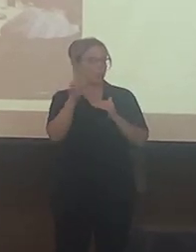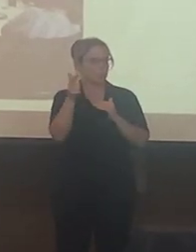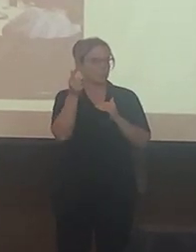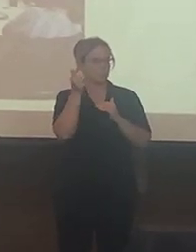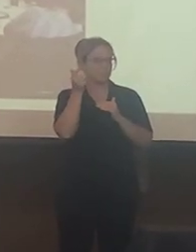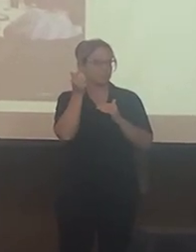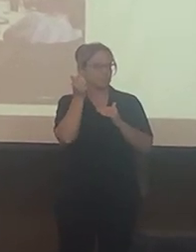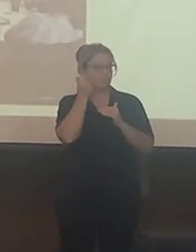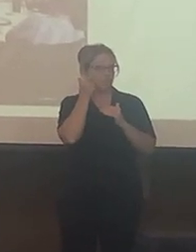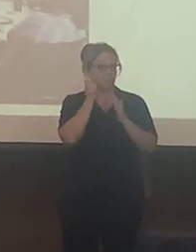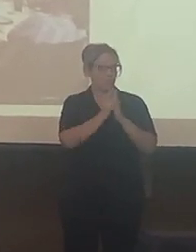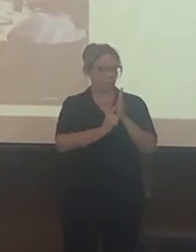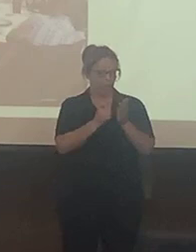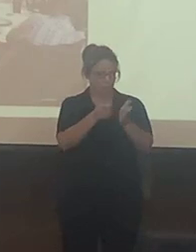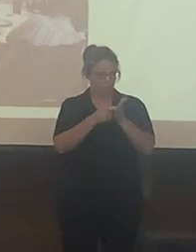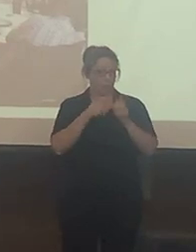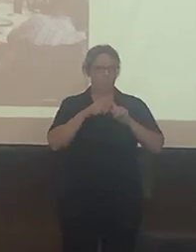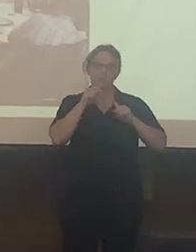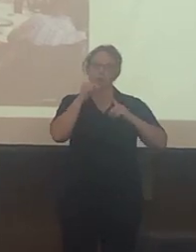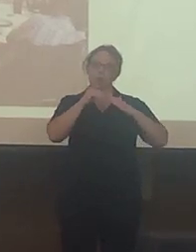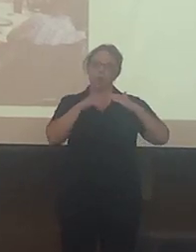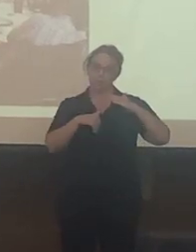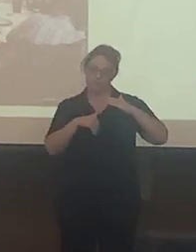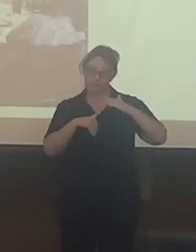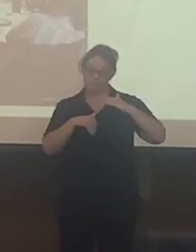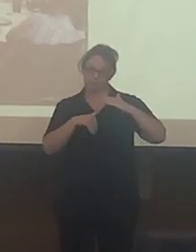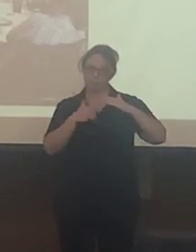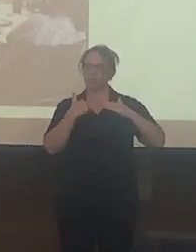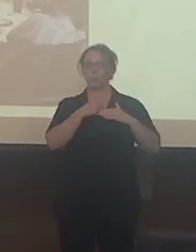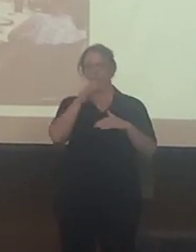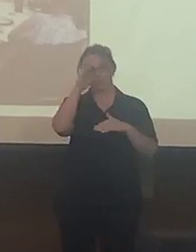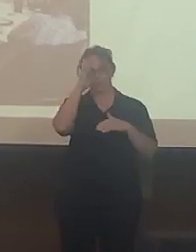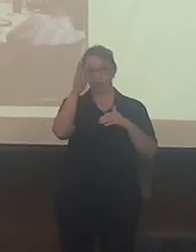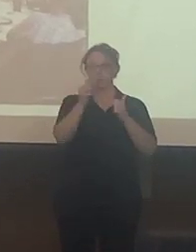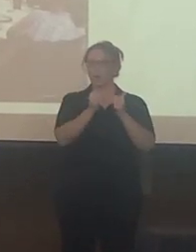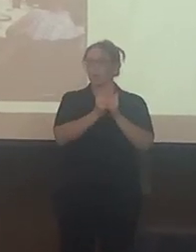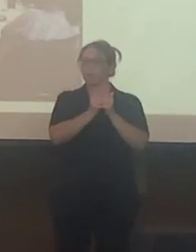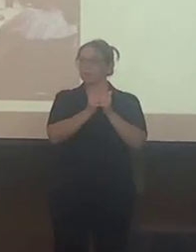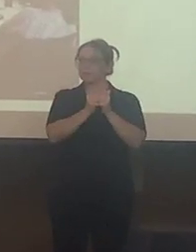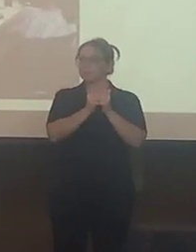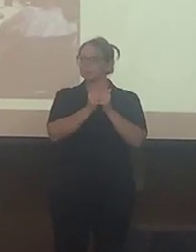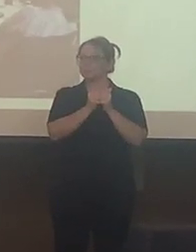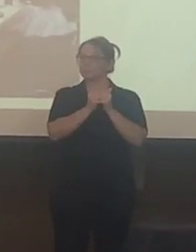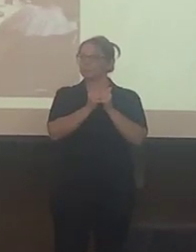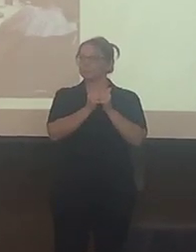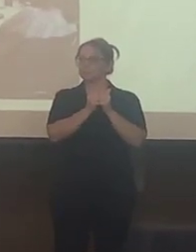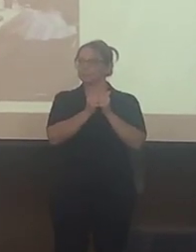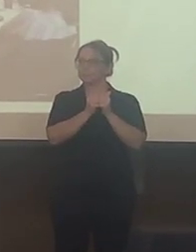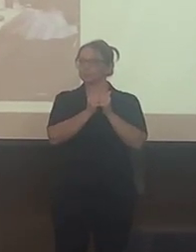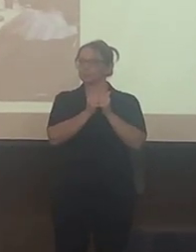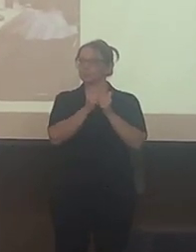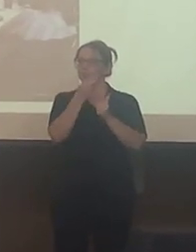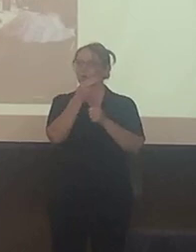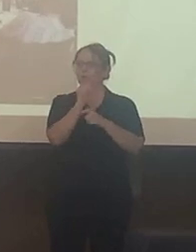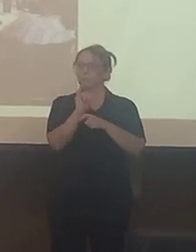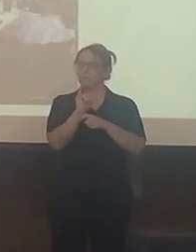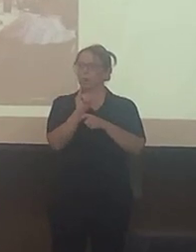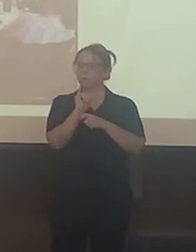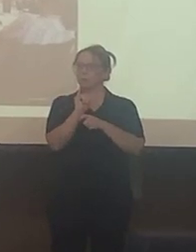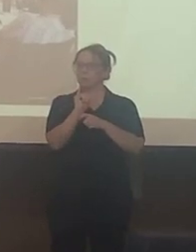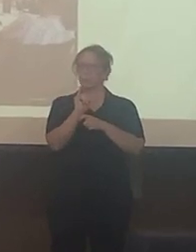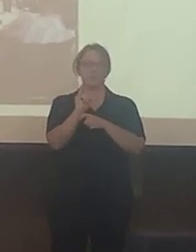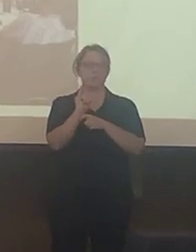should do we cannot do this we come up with what is called hearing of impairment eligibility so